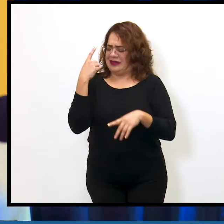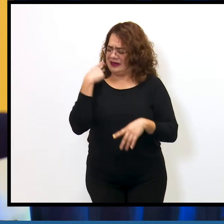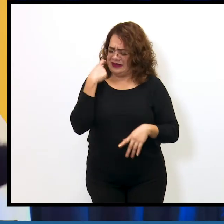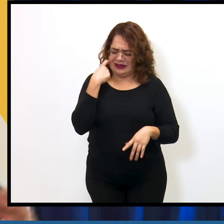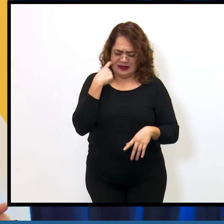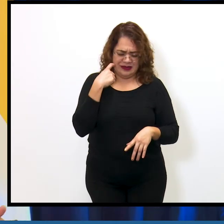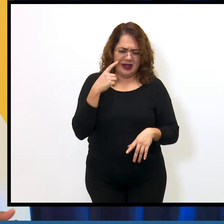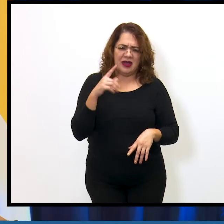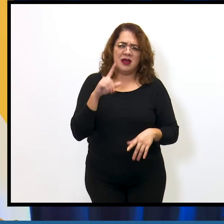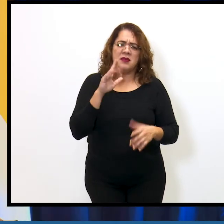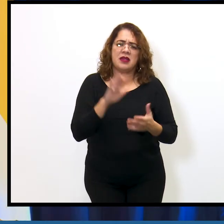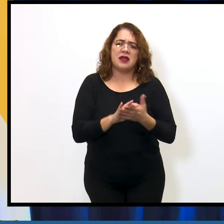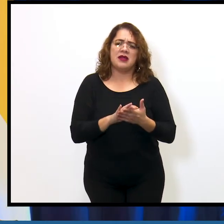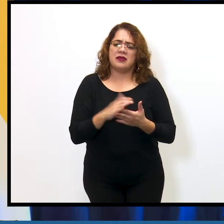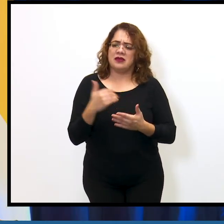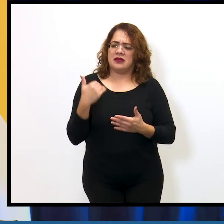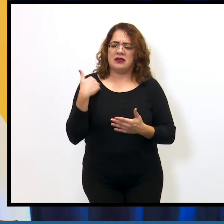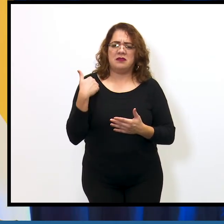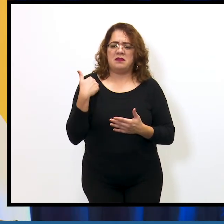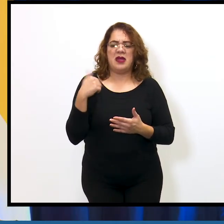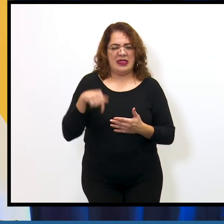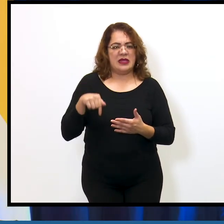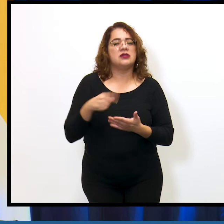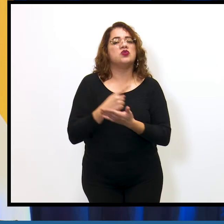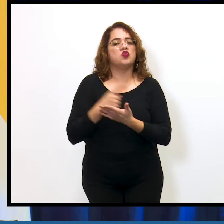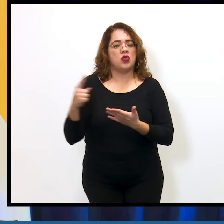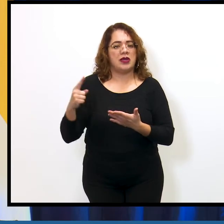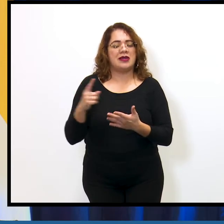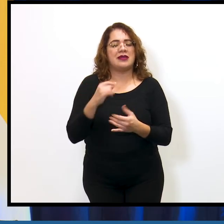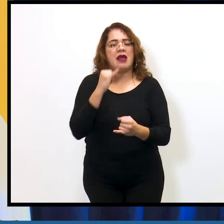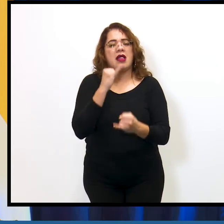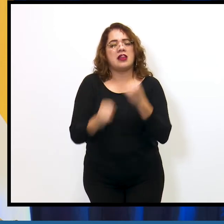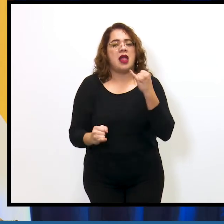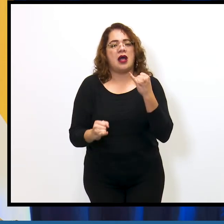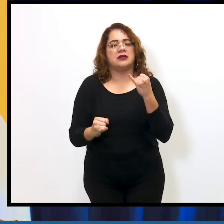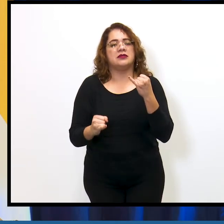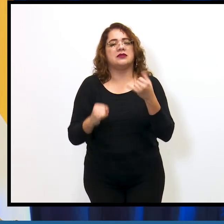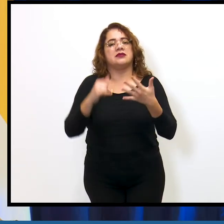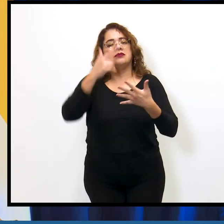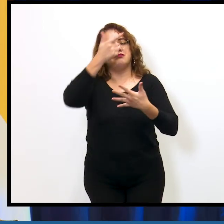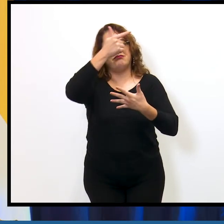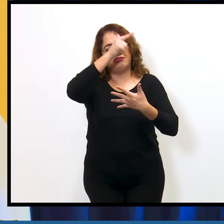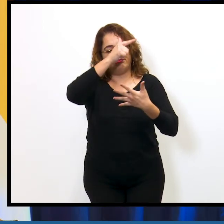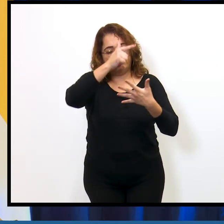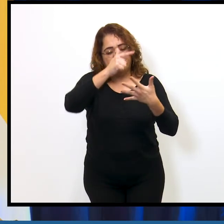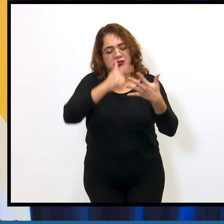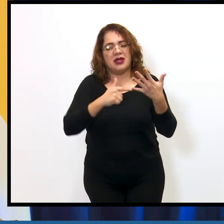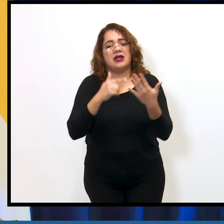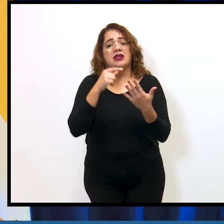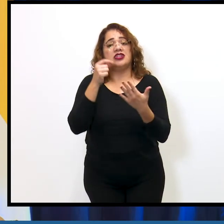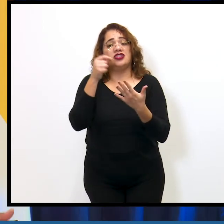of this last week also we're finishing those last checklist items. You know the city doesn't license